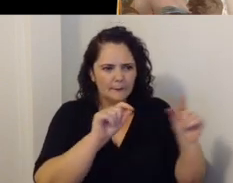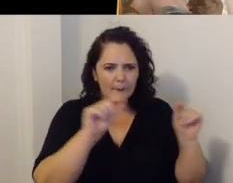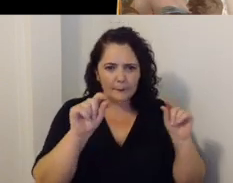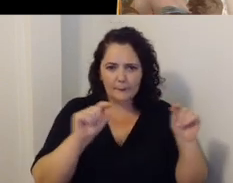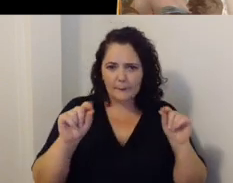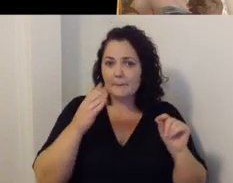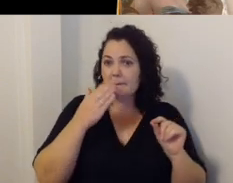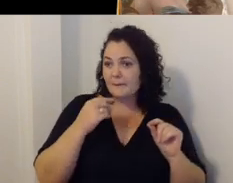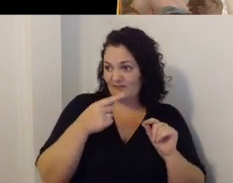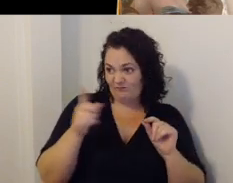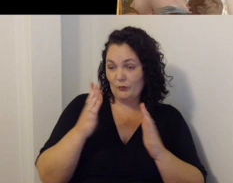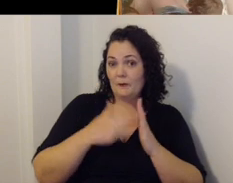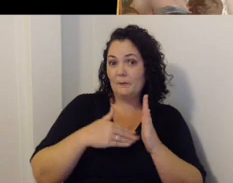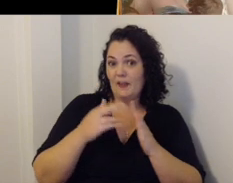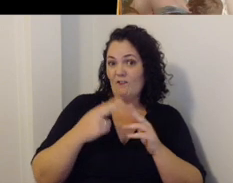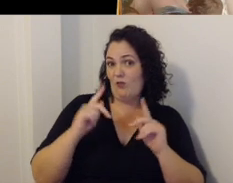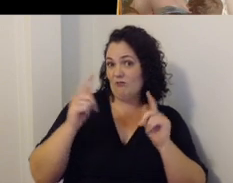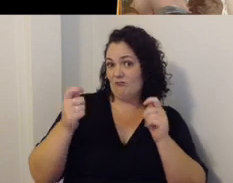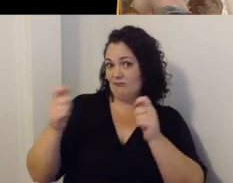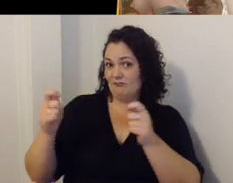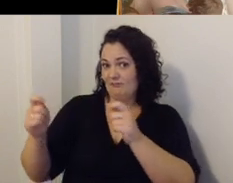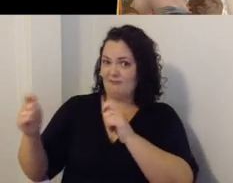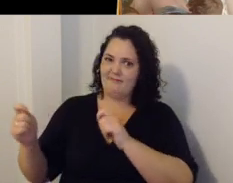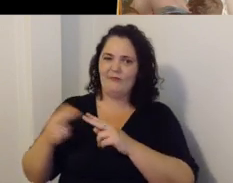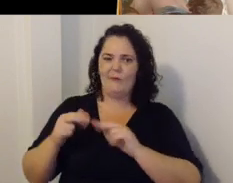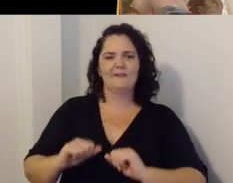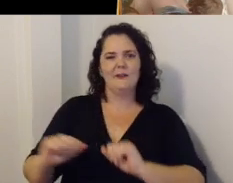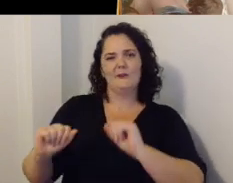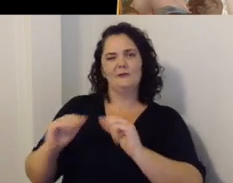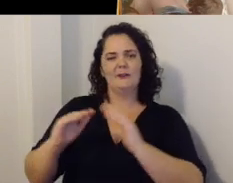and what we're looking at right here is a painting made by her favorite painter Boucher to be put